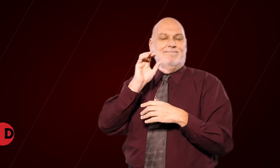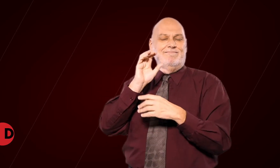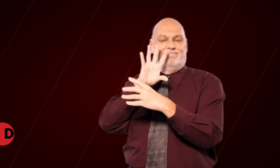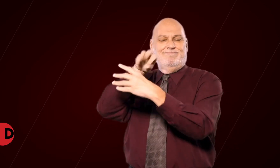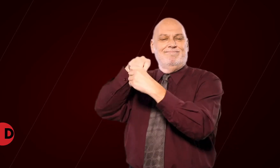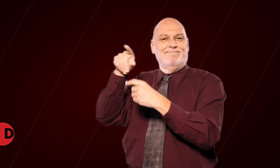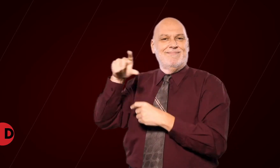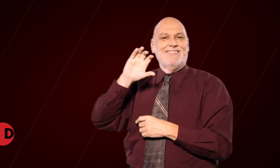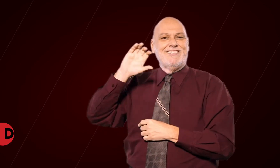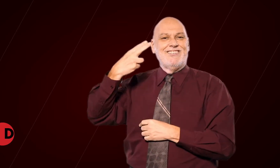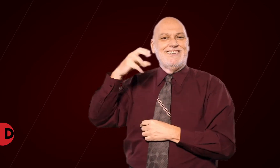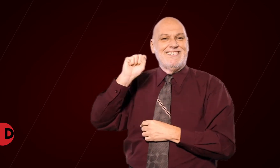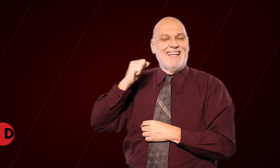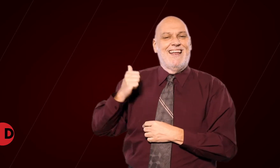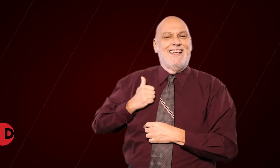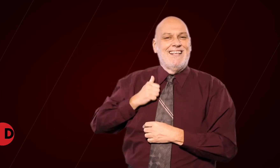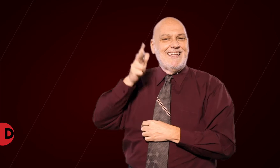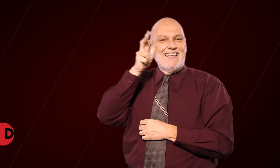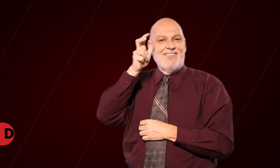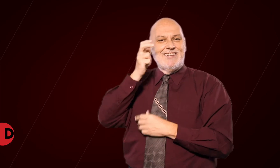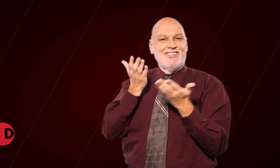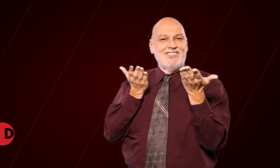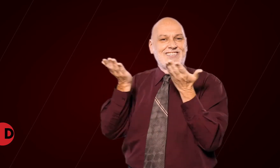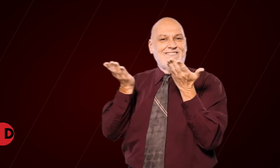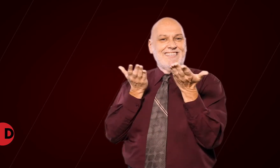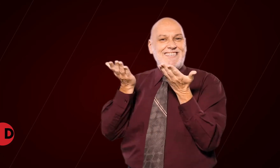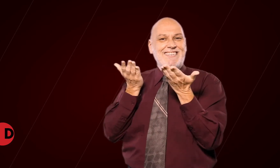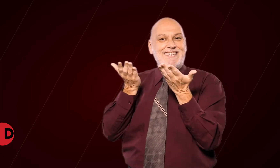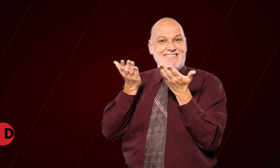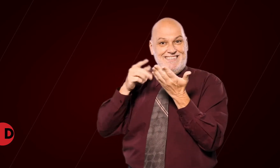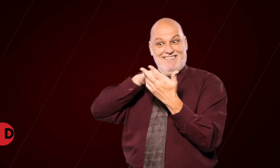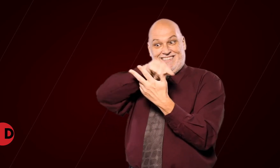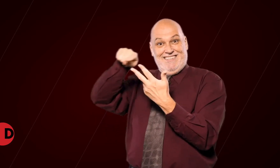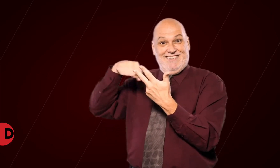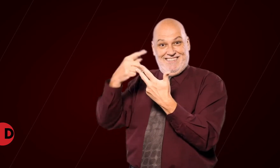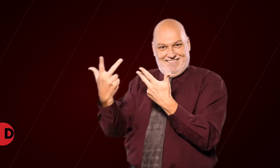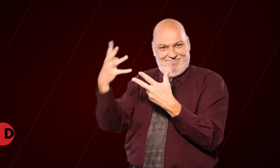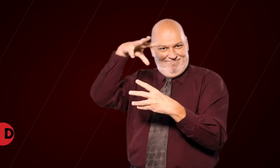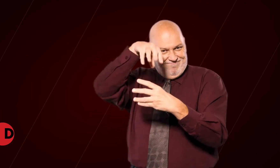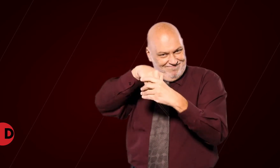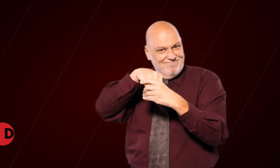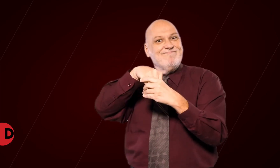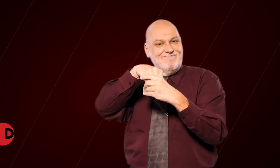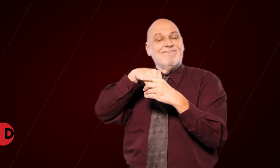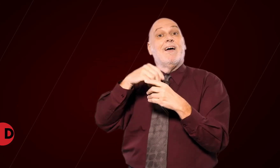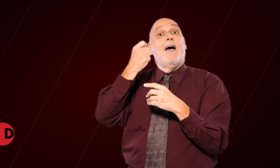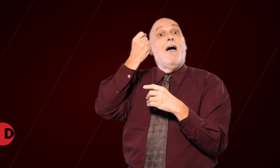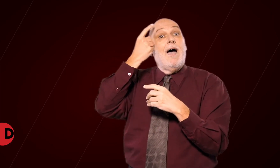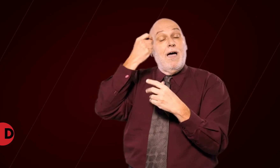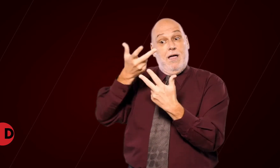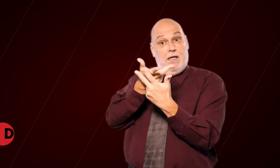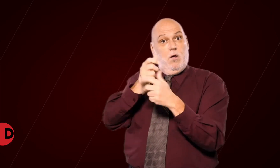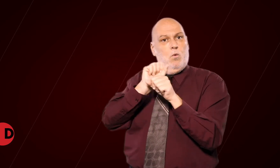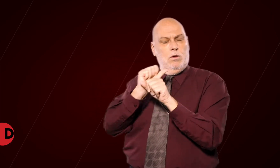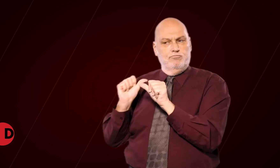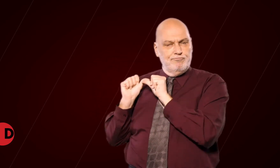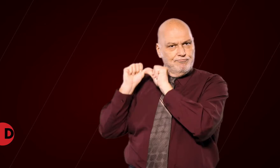and currently on Board of Canadian Hearing Services.